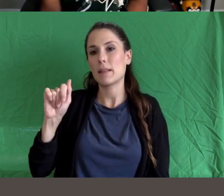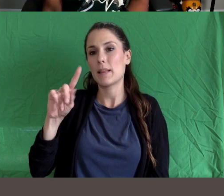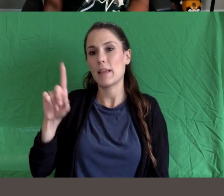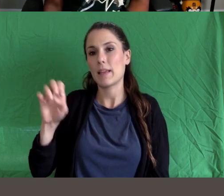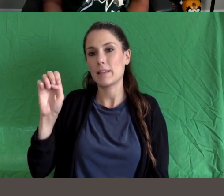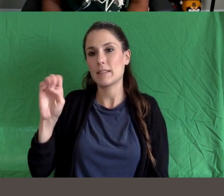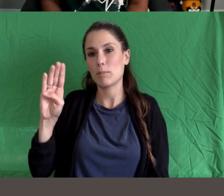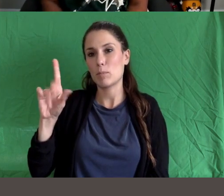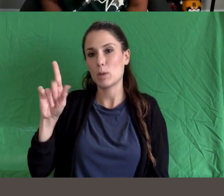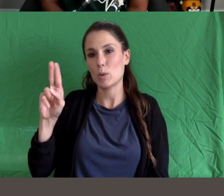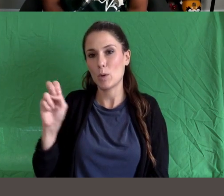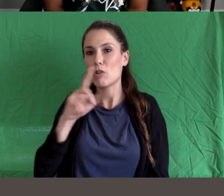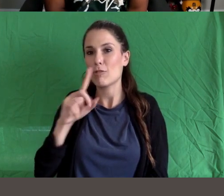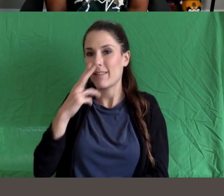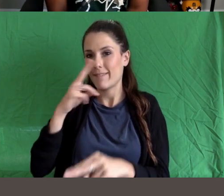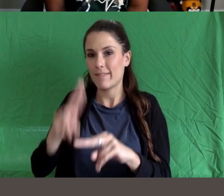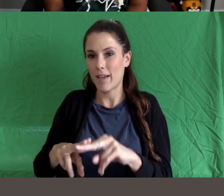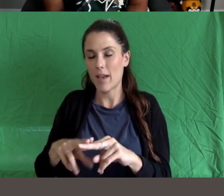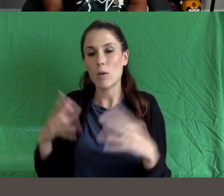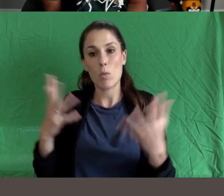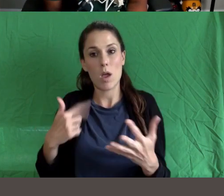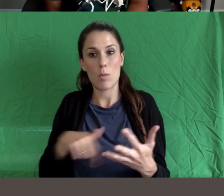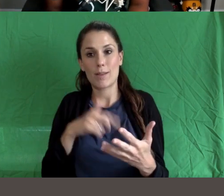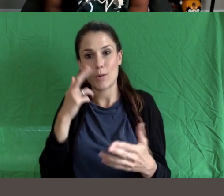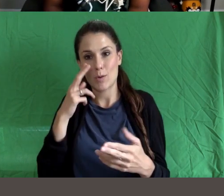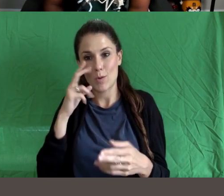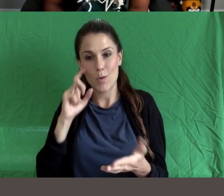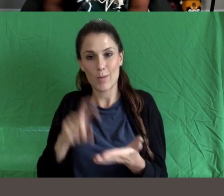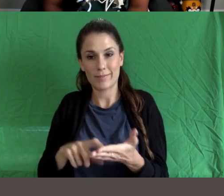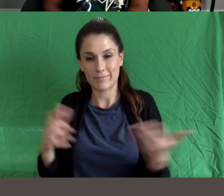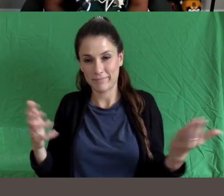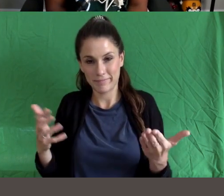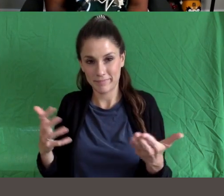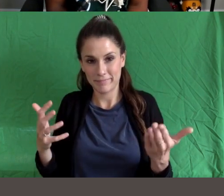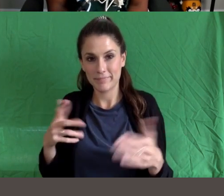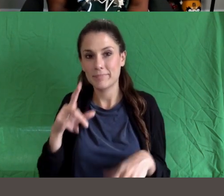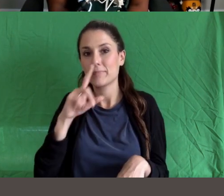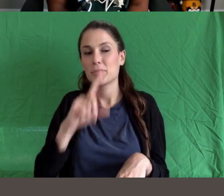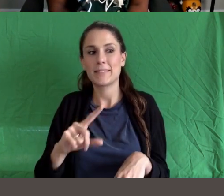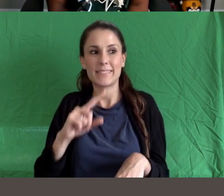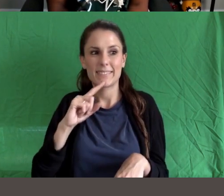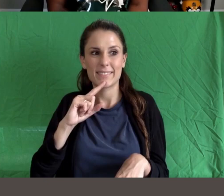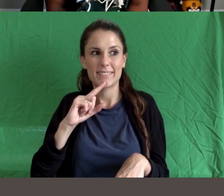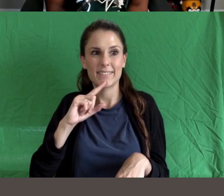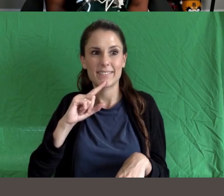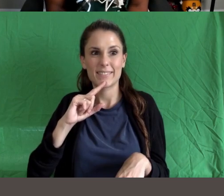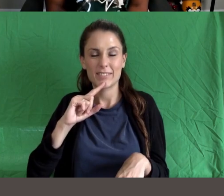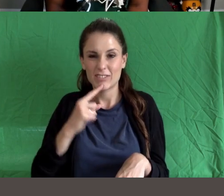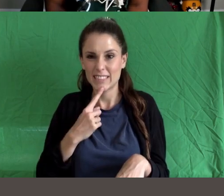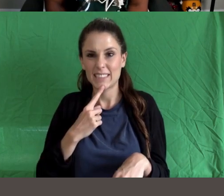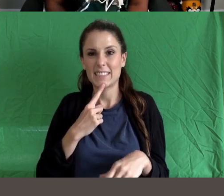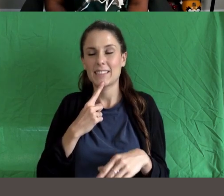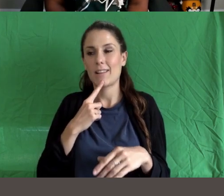It is super fun and what we're noticing is there's this extremely long combo where